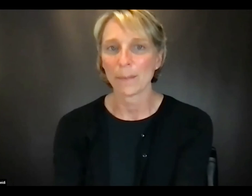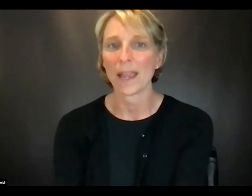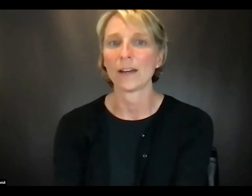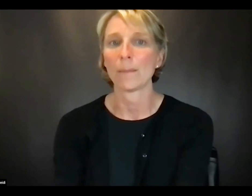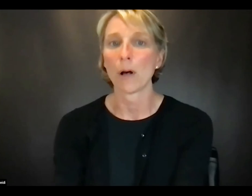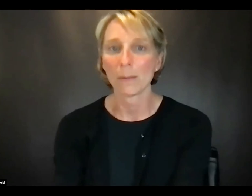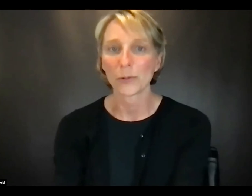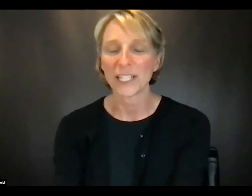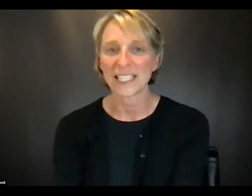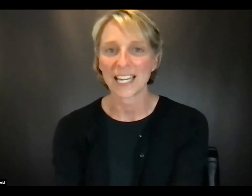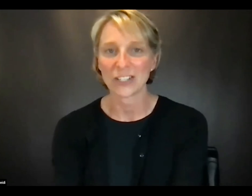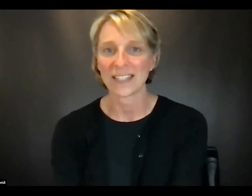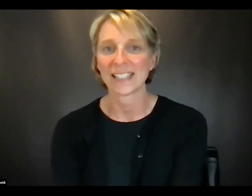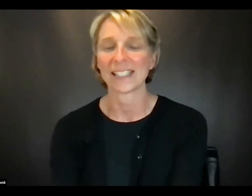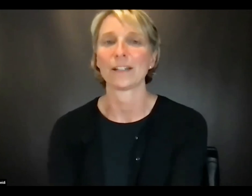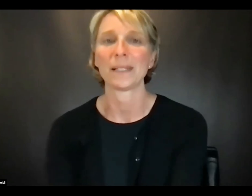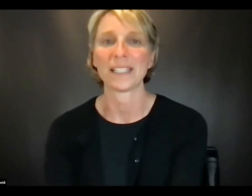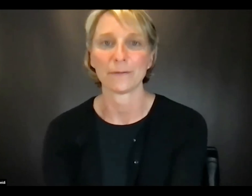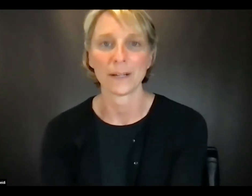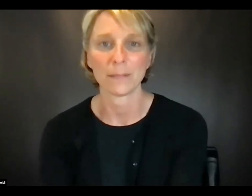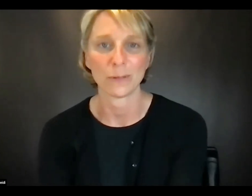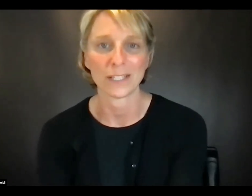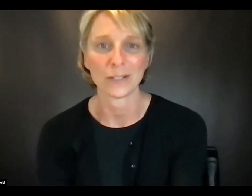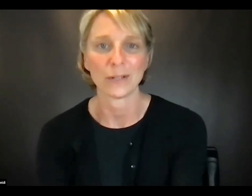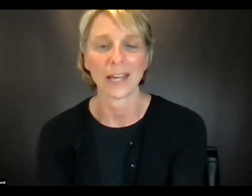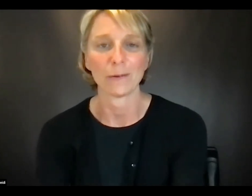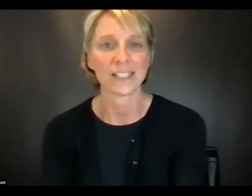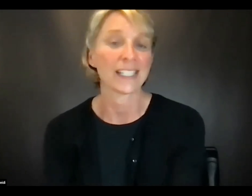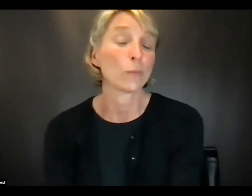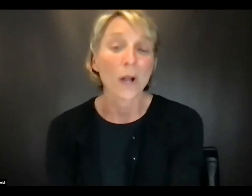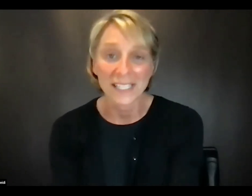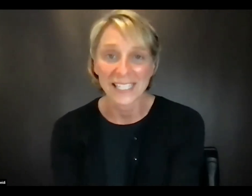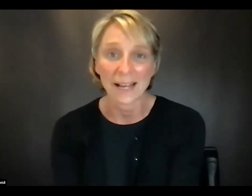and palm orientation that's a little bit different between the two languages. That's one example.